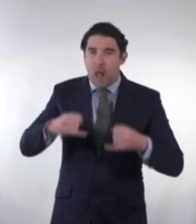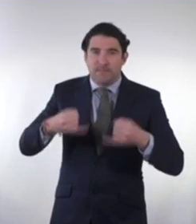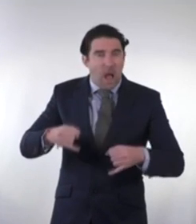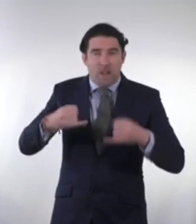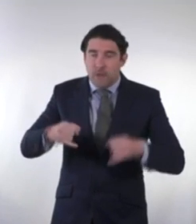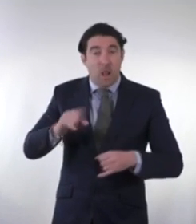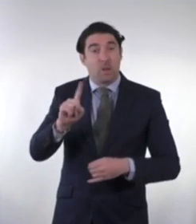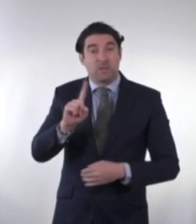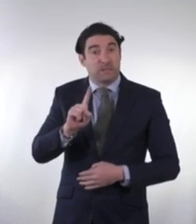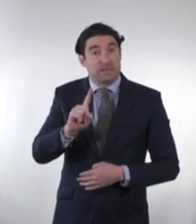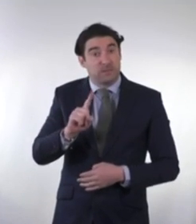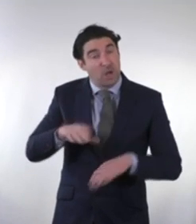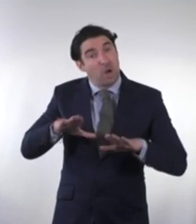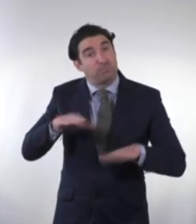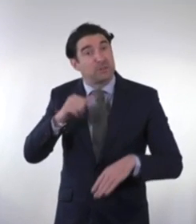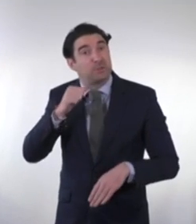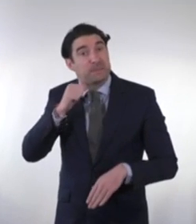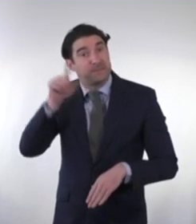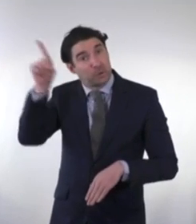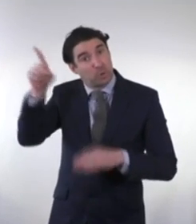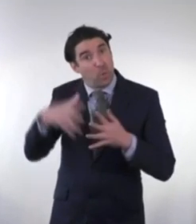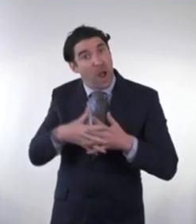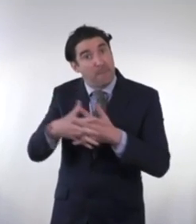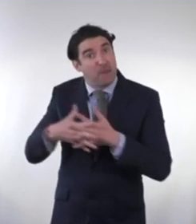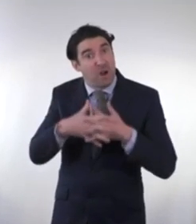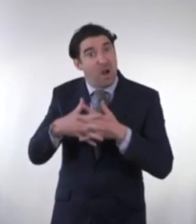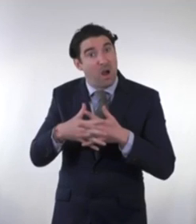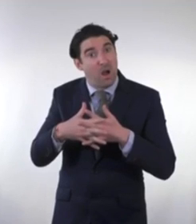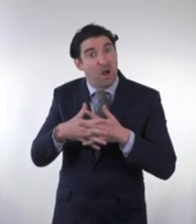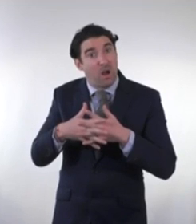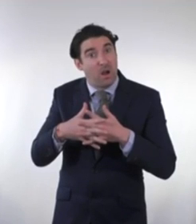million into discretionary payments for local authorities to help hardship cases. We are also